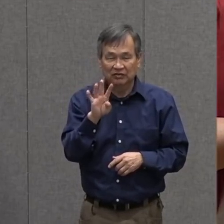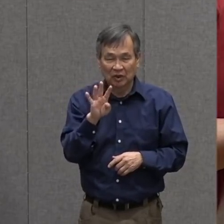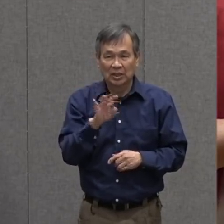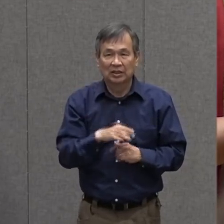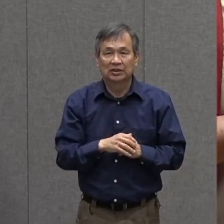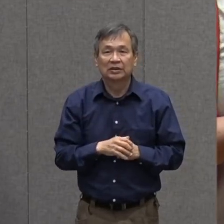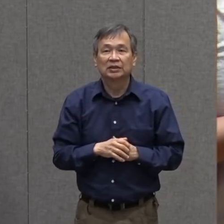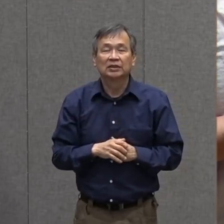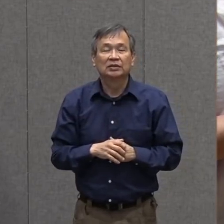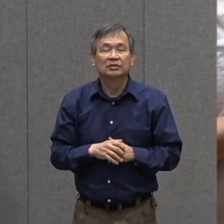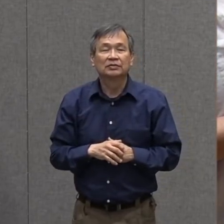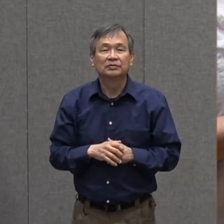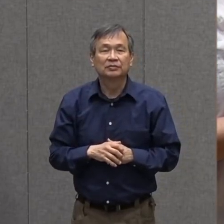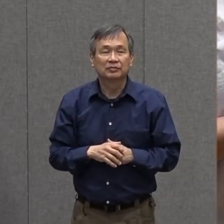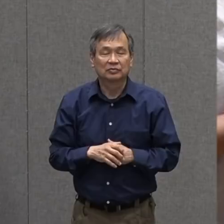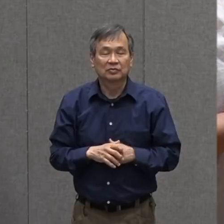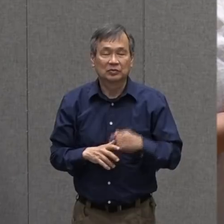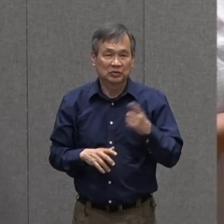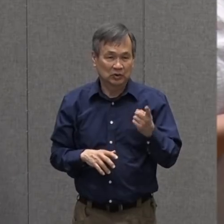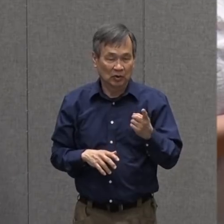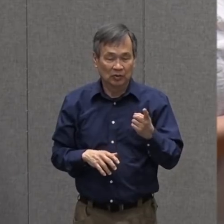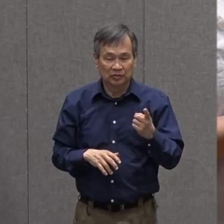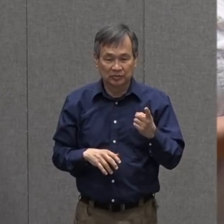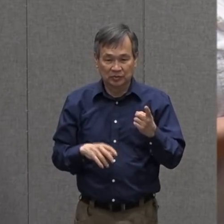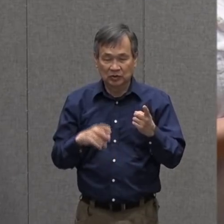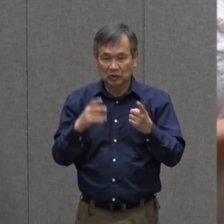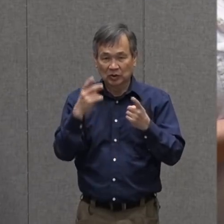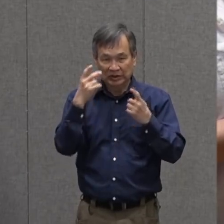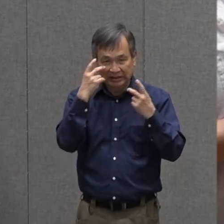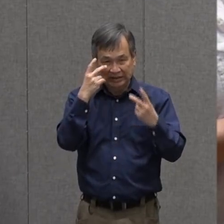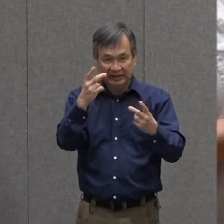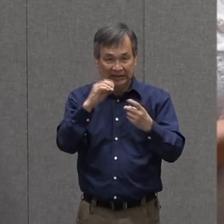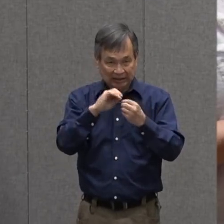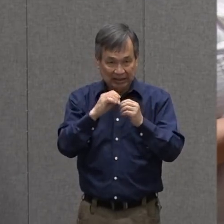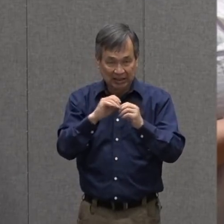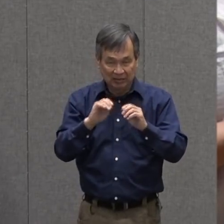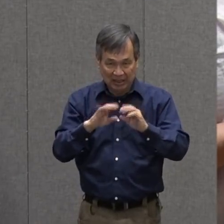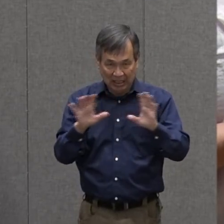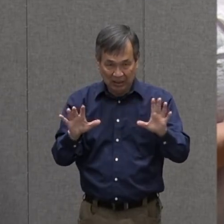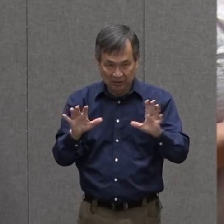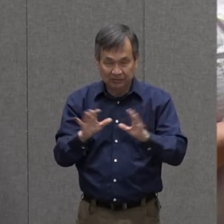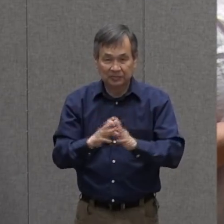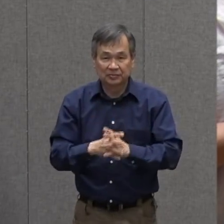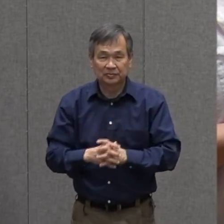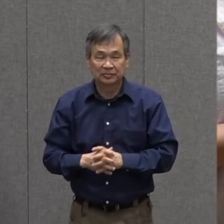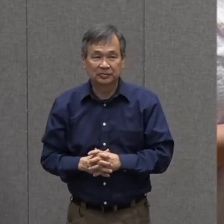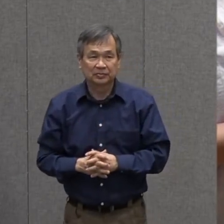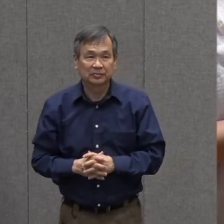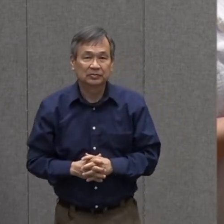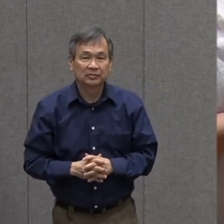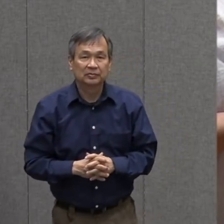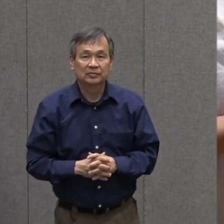that represent each of those numerals and where they sit inside the place value.